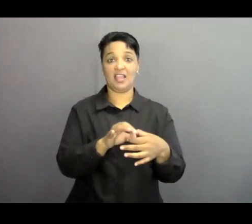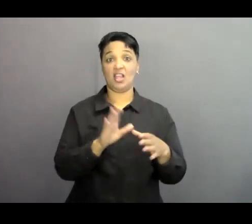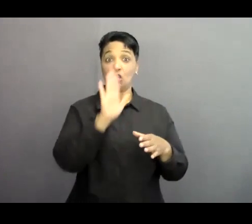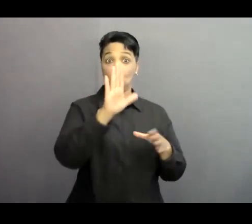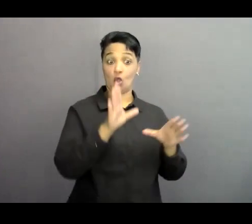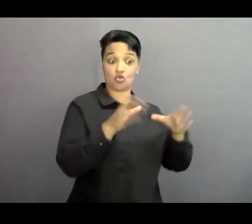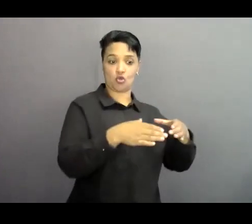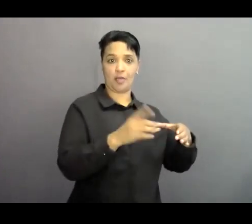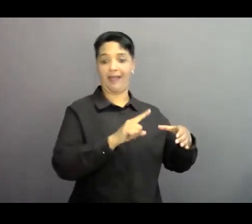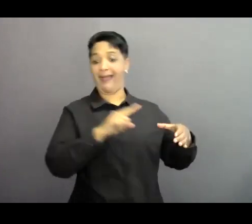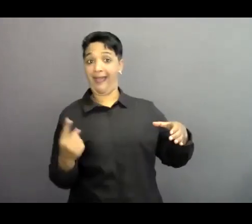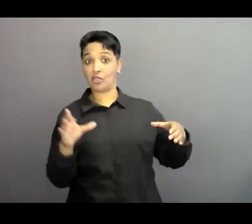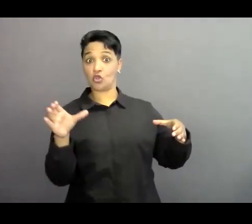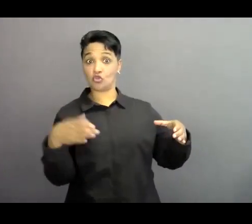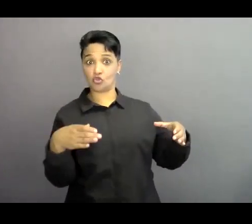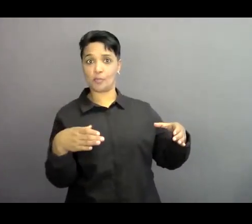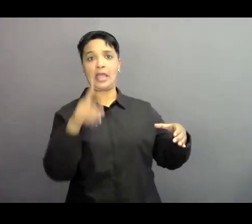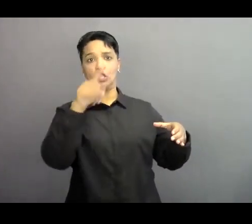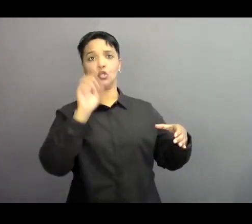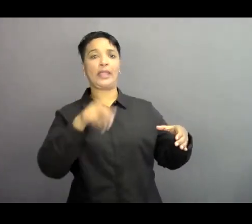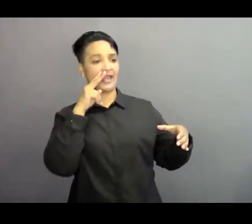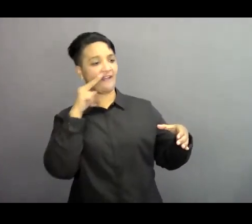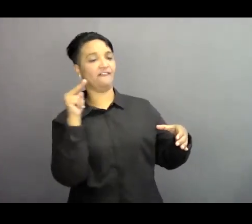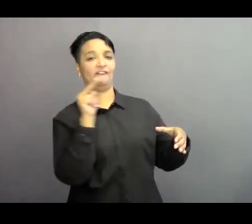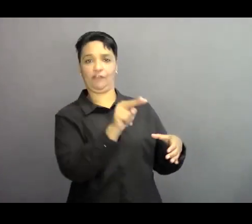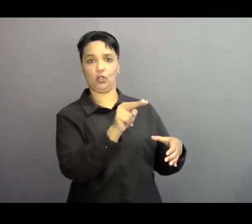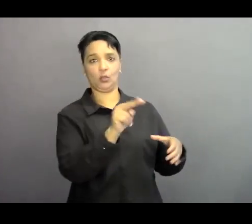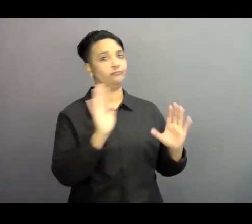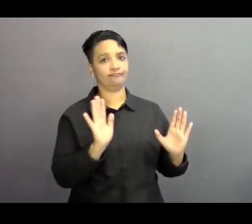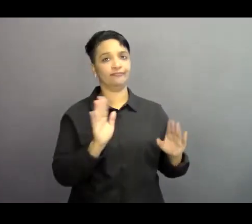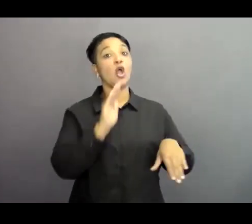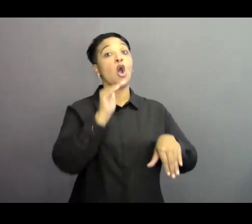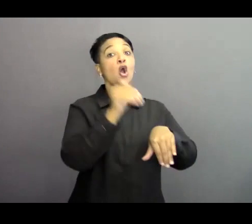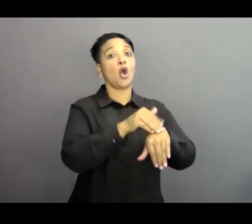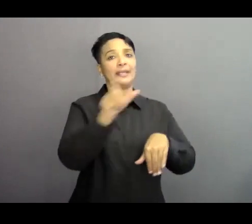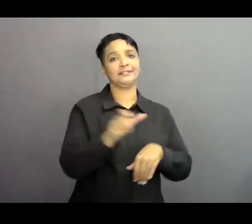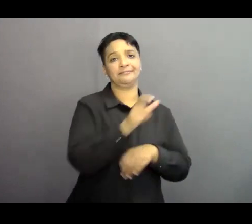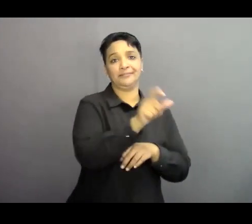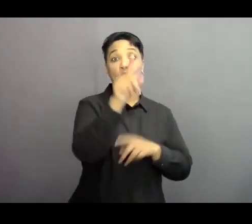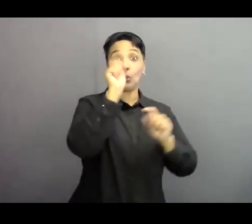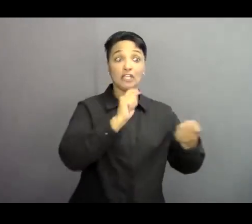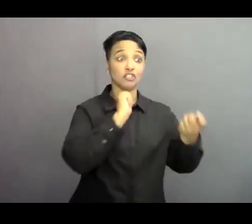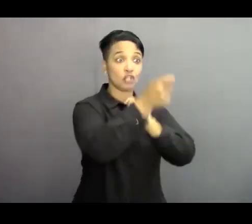you will only have the power to insert comments. You won't actually have the power to edit that